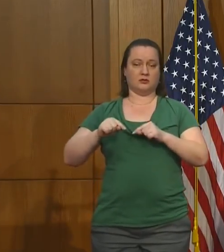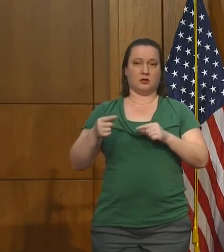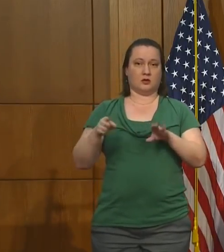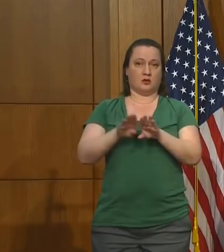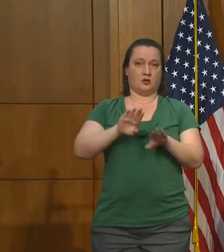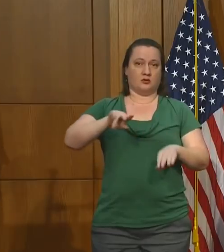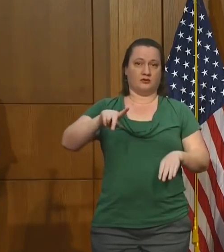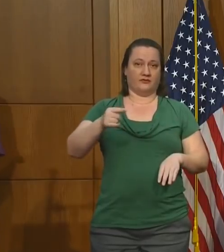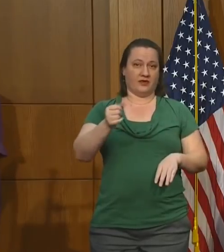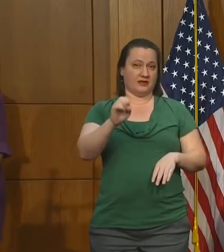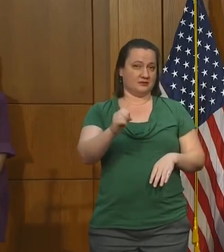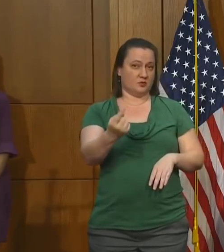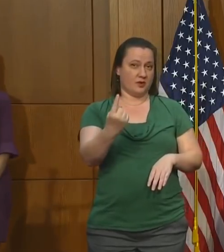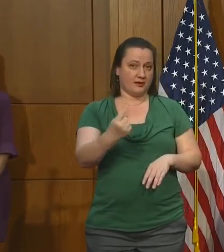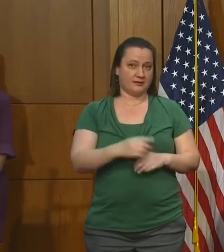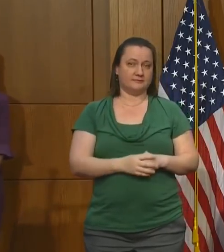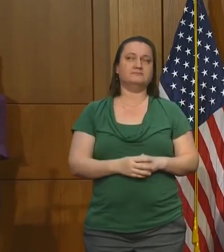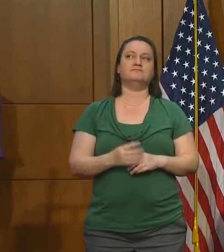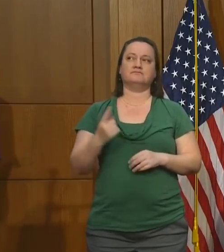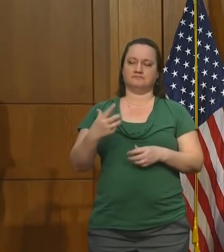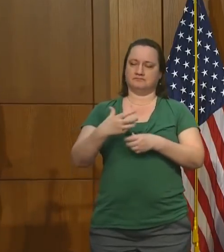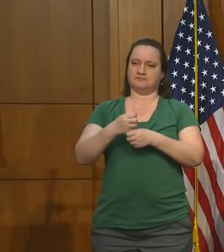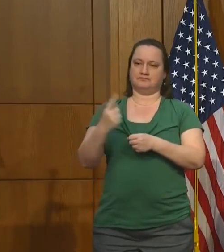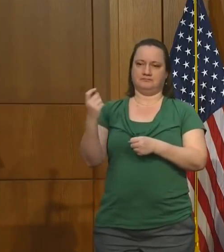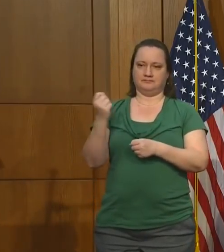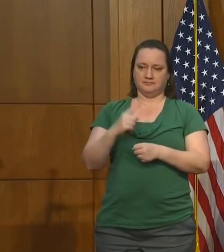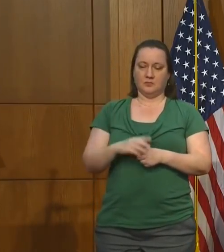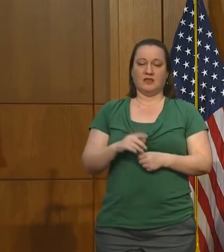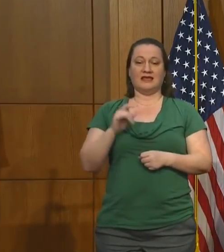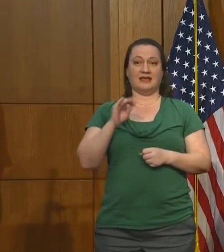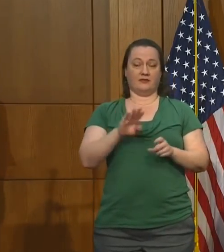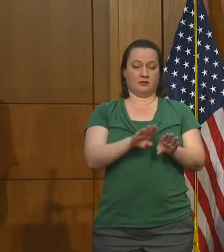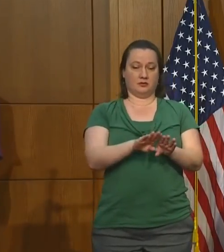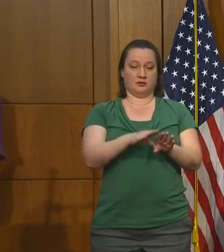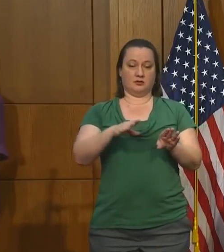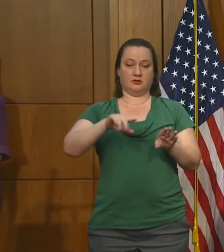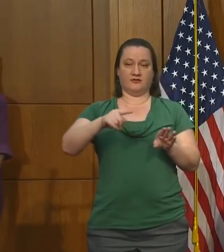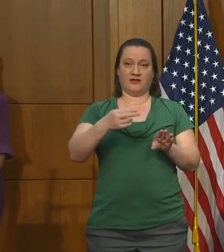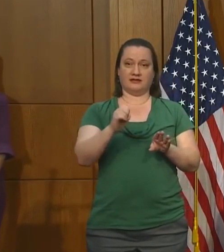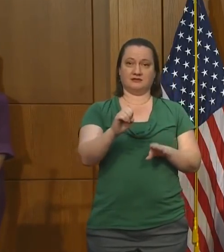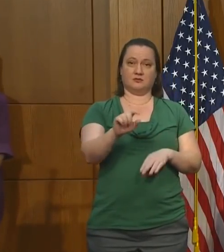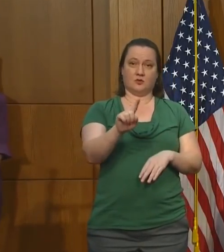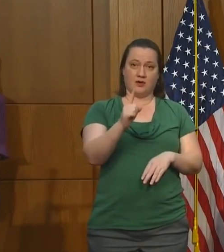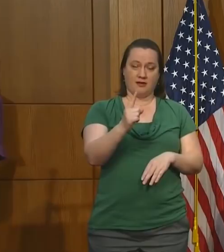SOME OF THE RATE STRUCTURE WILL BE REINSTATED. THE QUESTION IS IF THERE'S A SURGE AND SOME OF